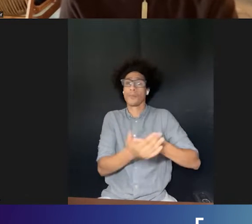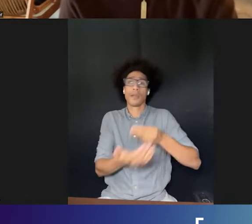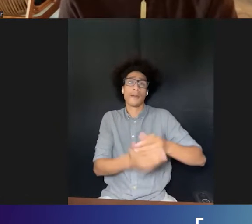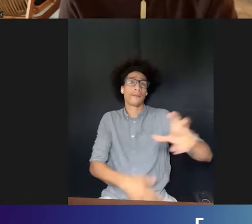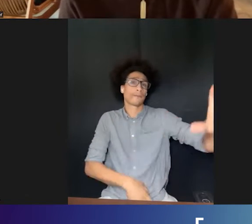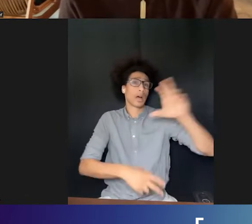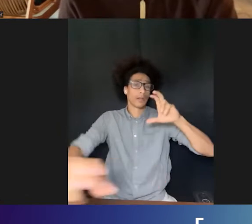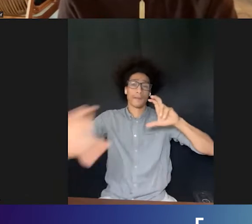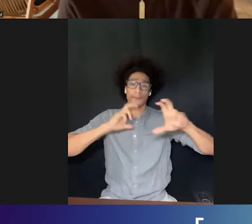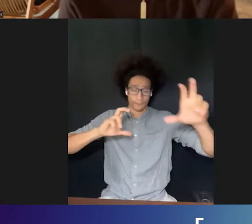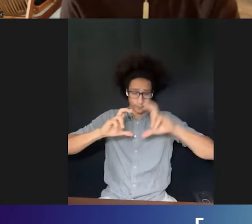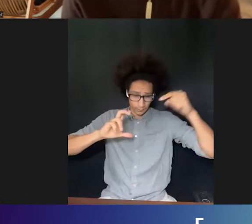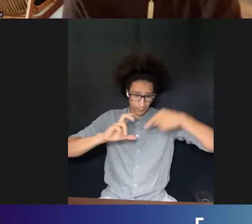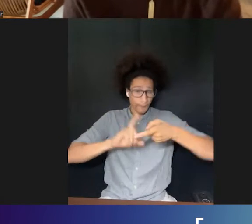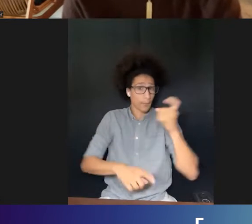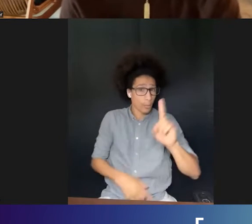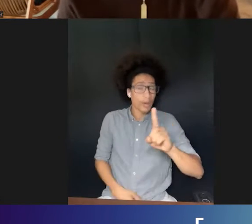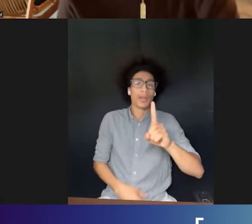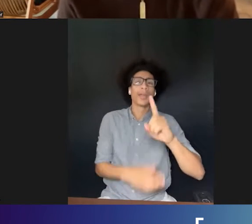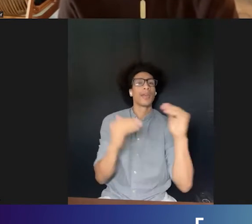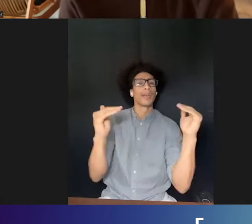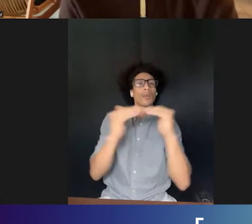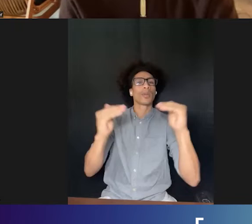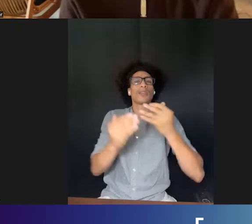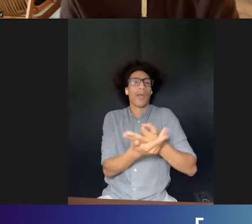And so that from the very beginning in the conversation with the financiers, as